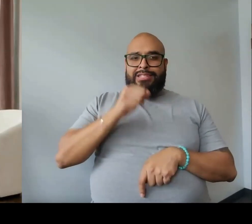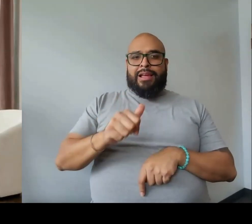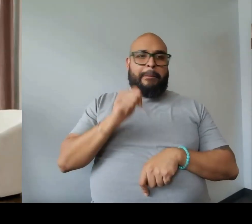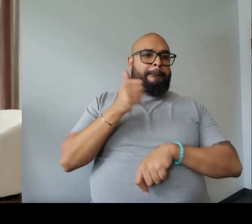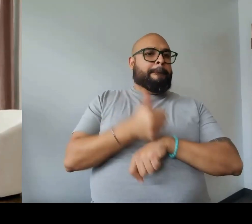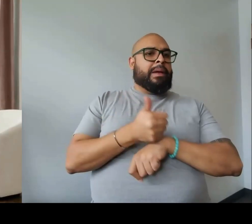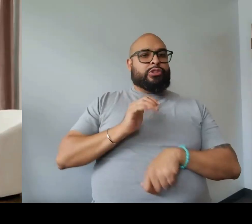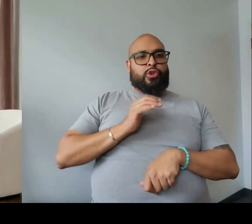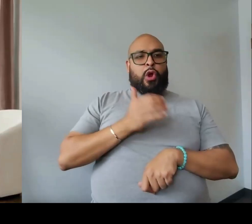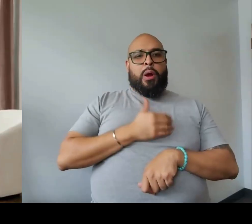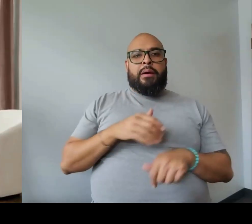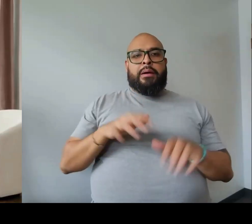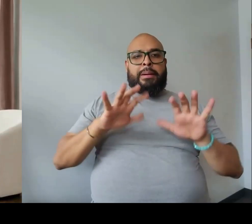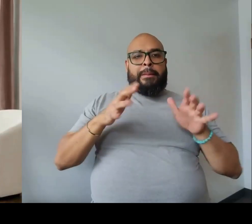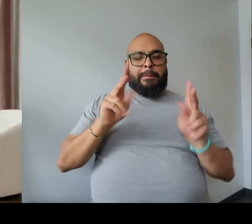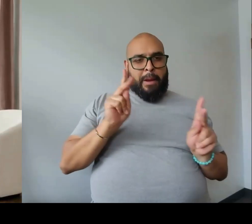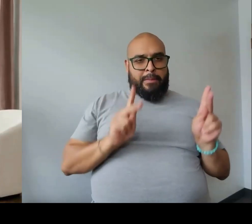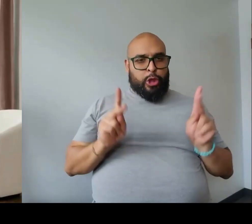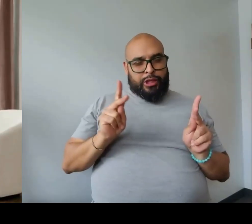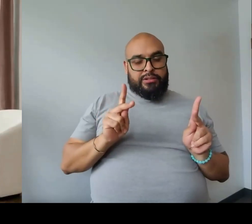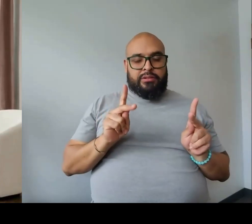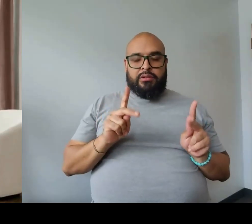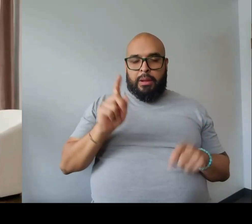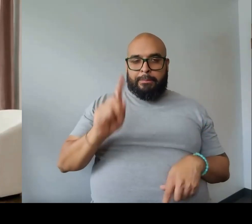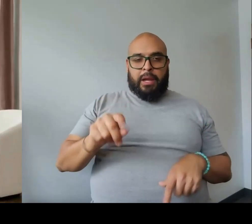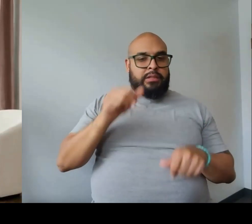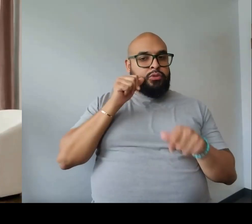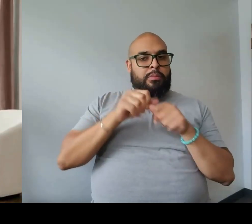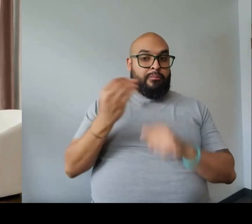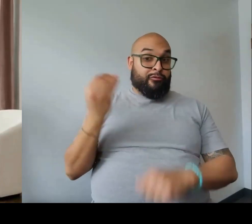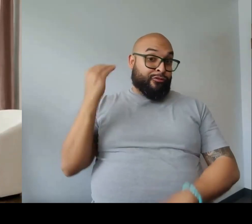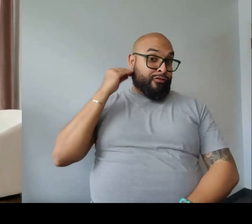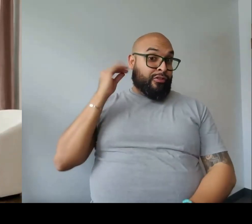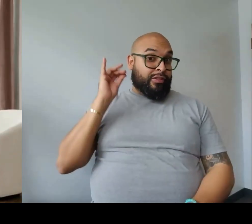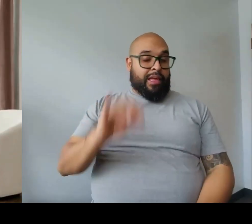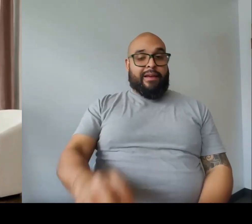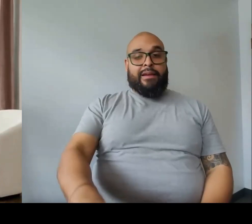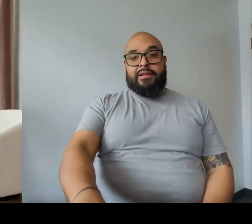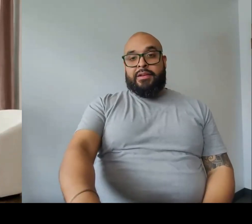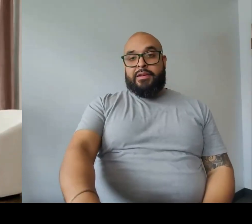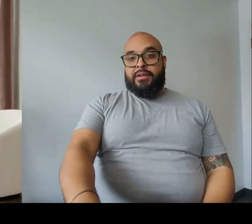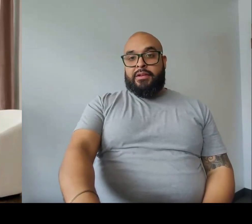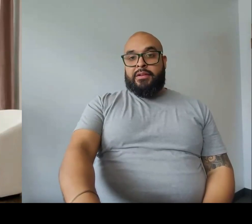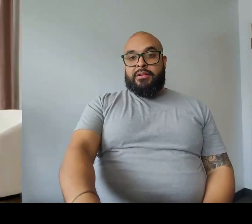And so we need to remember that. We need to think about if that